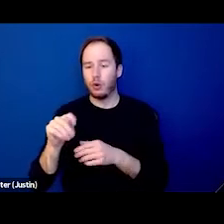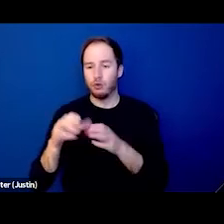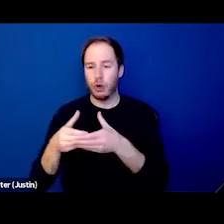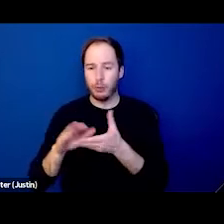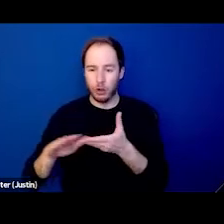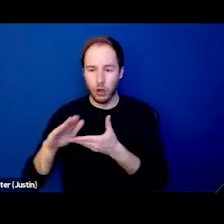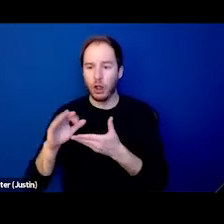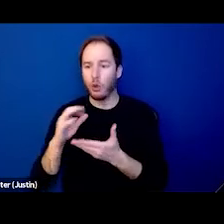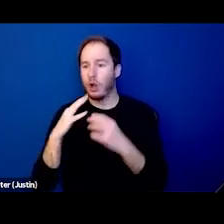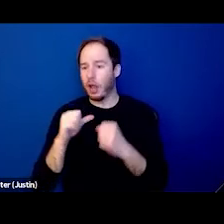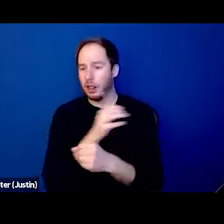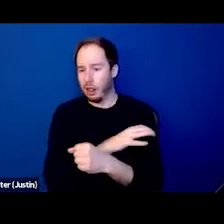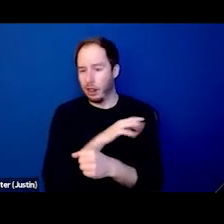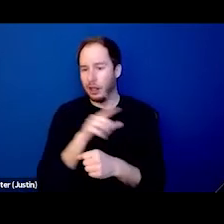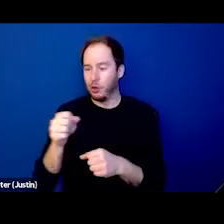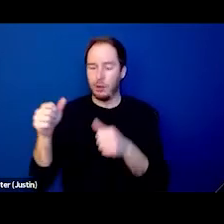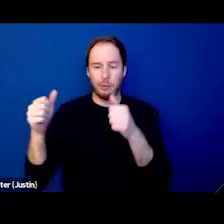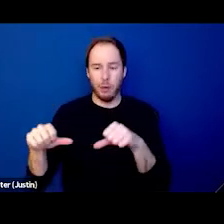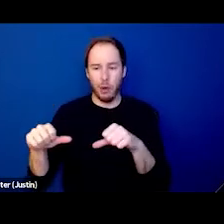And so this really high traffic areas